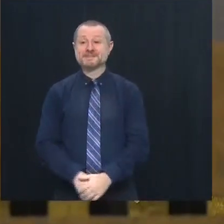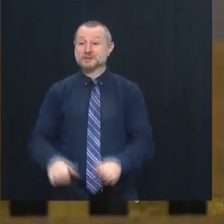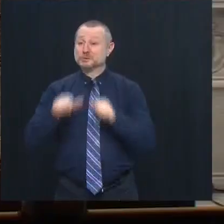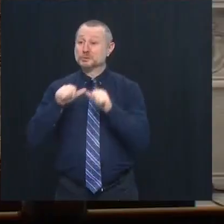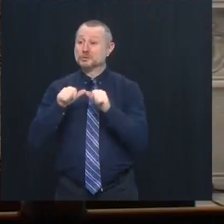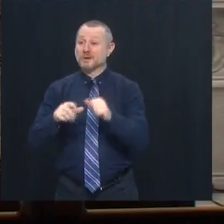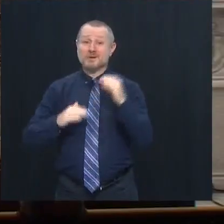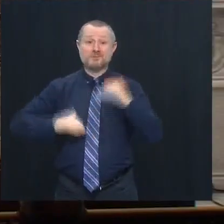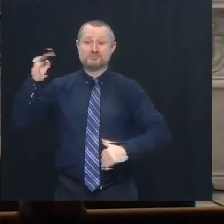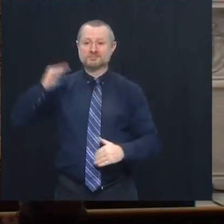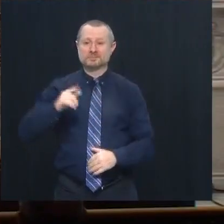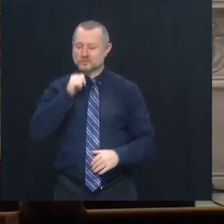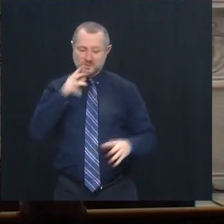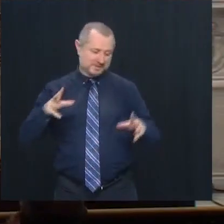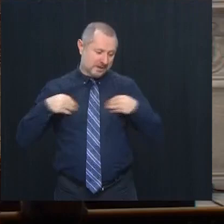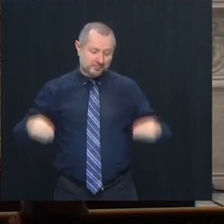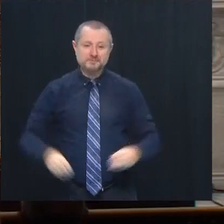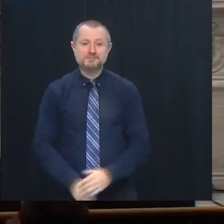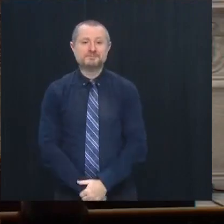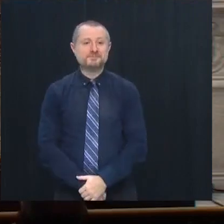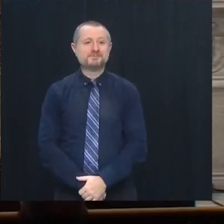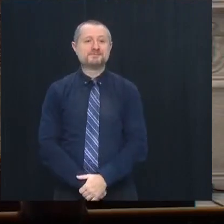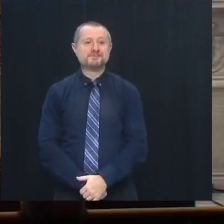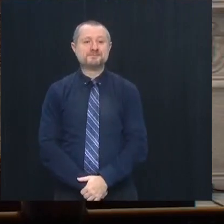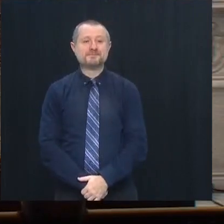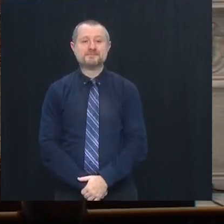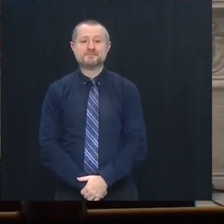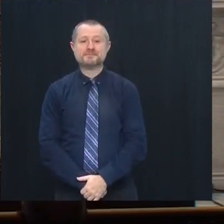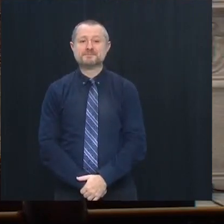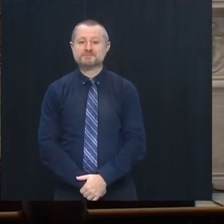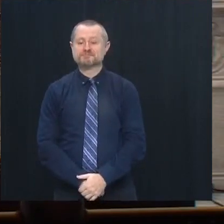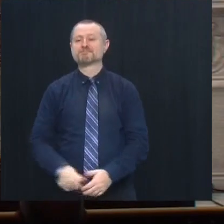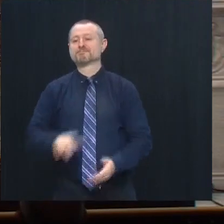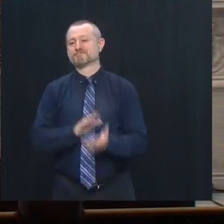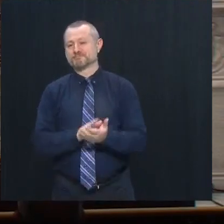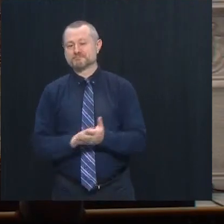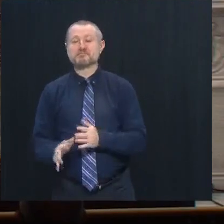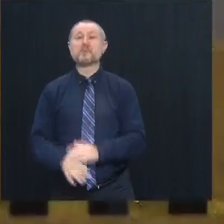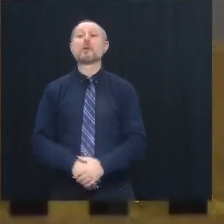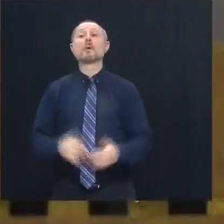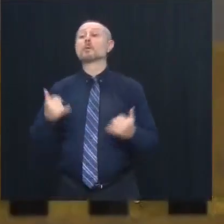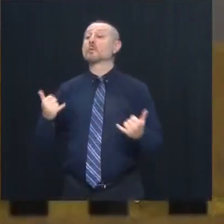ABUSED. I'M NOT GOING TO ALLOW THE